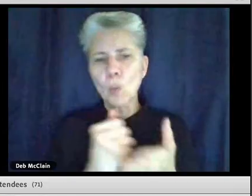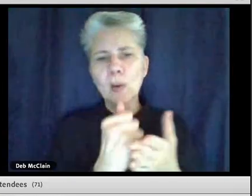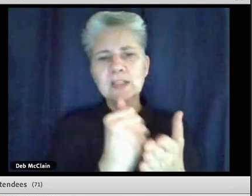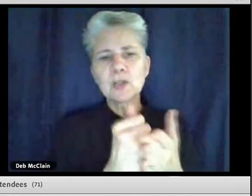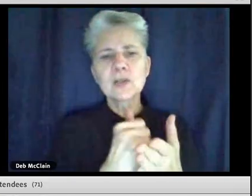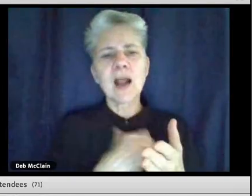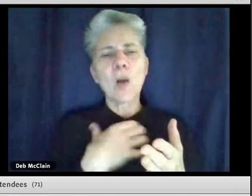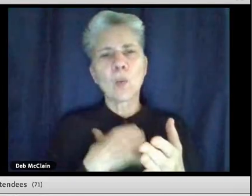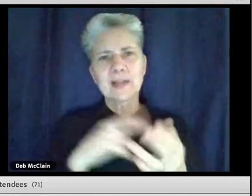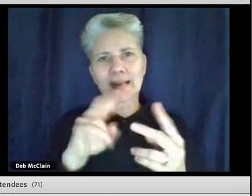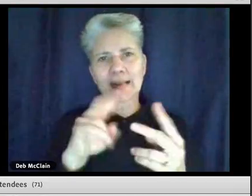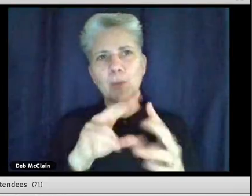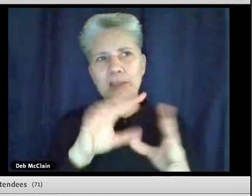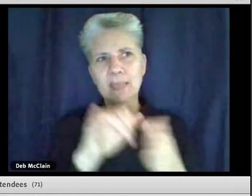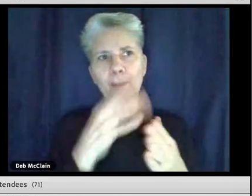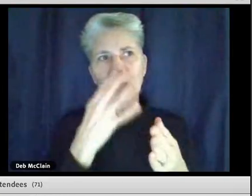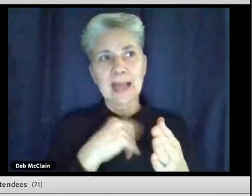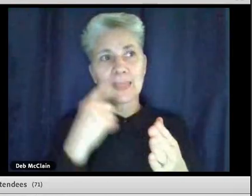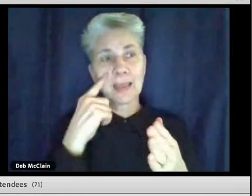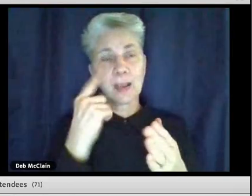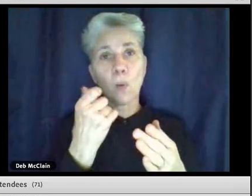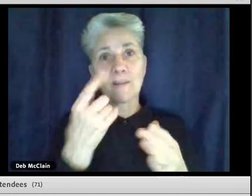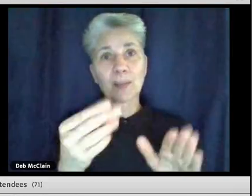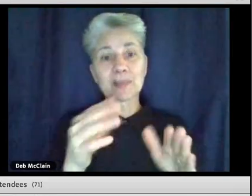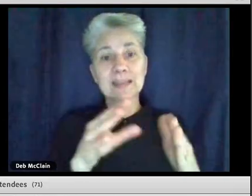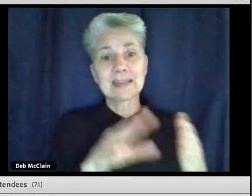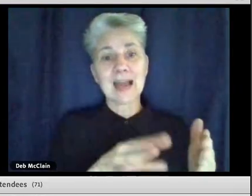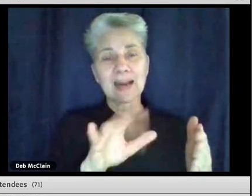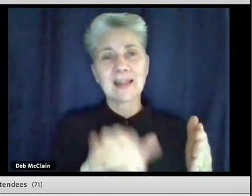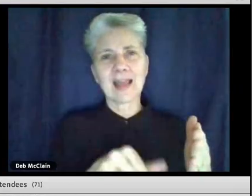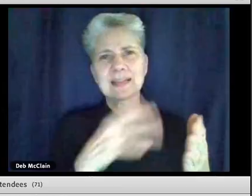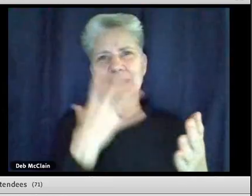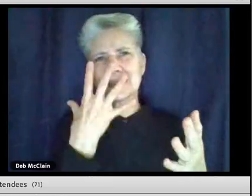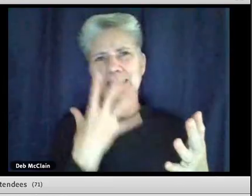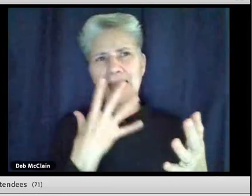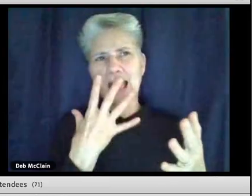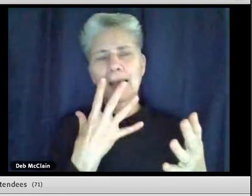without consulting official resources, and I wish that couple had done so